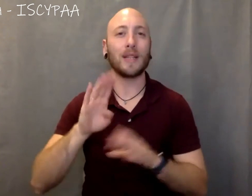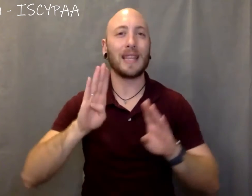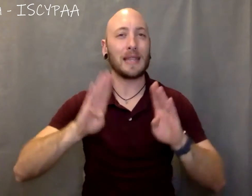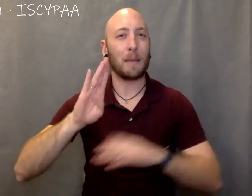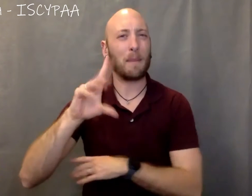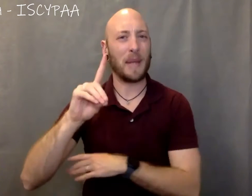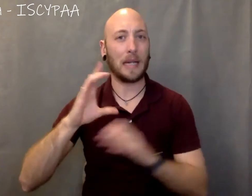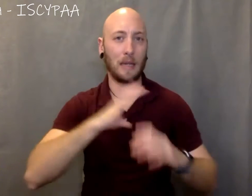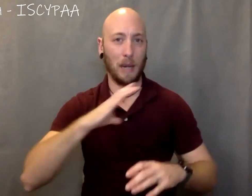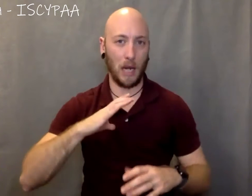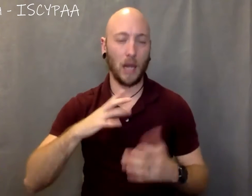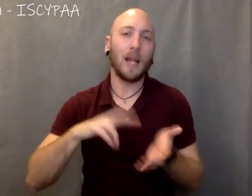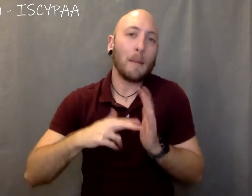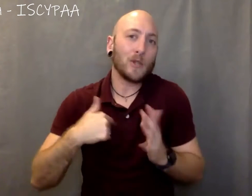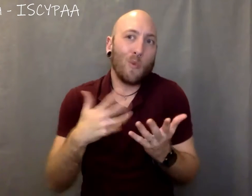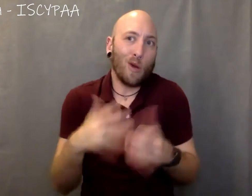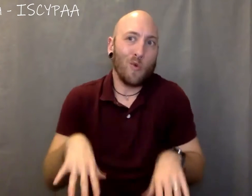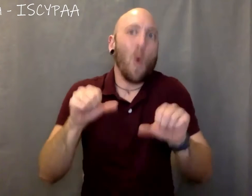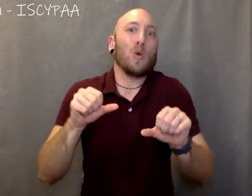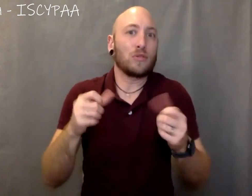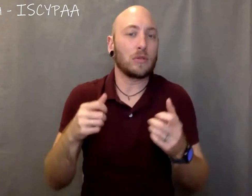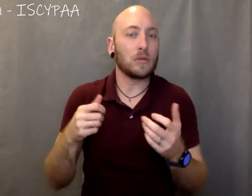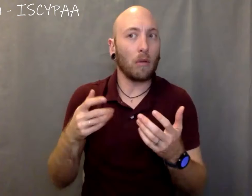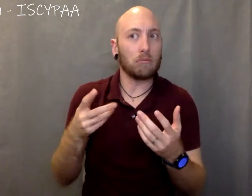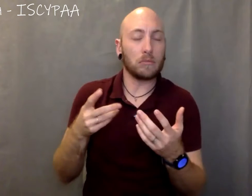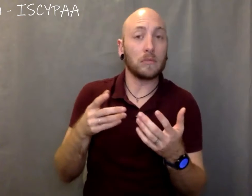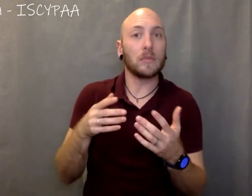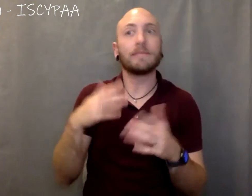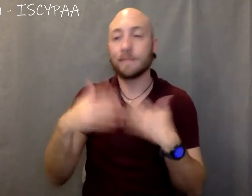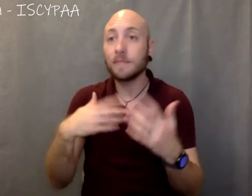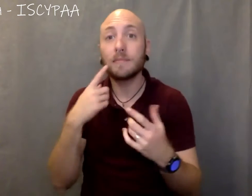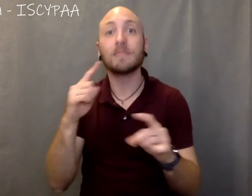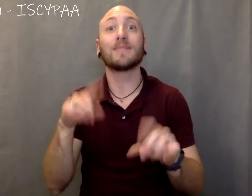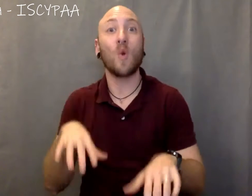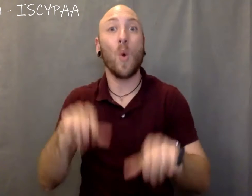Fancy talk. And, and we eventually got to host that conference and I had another I